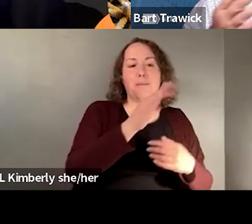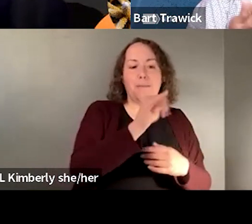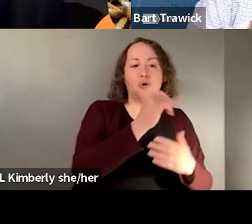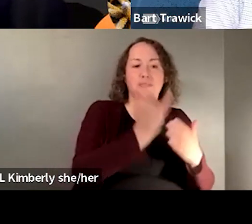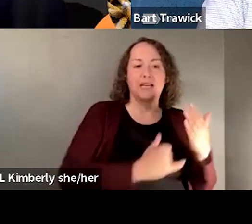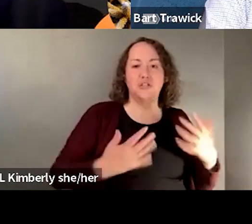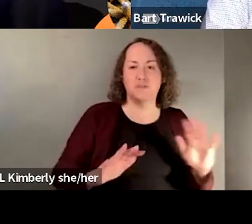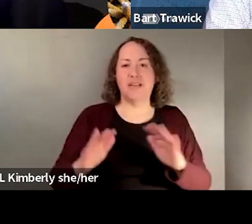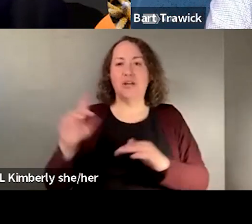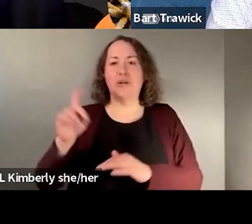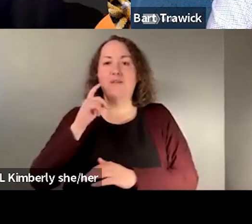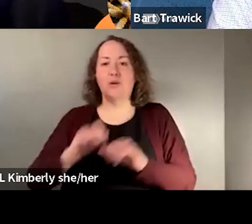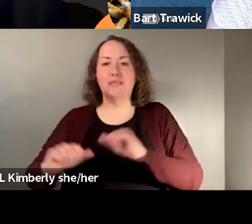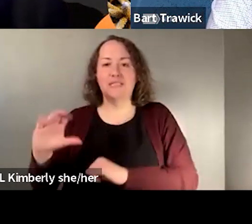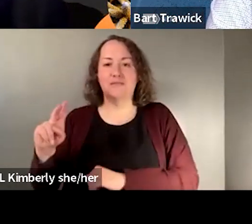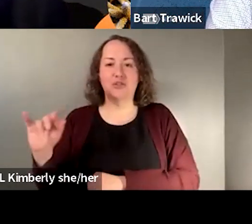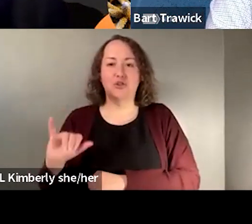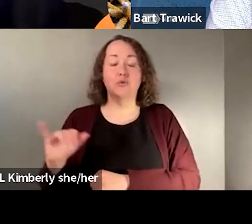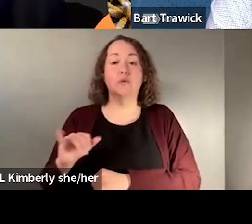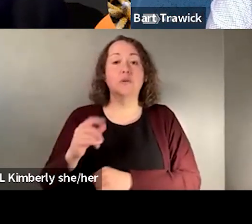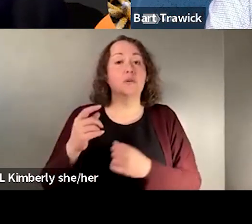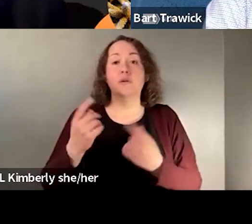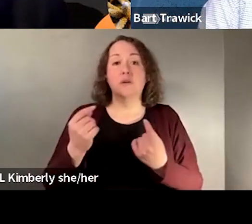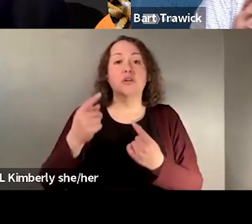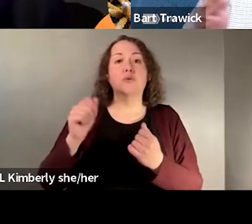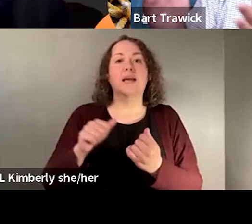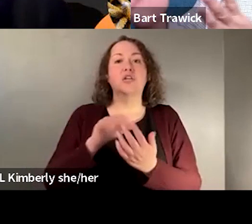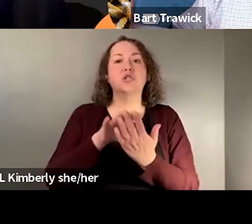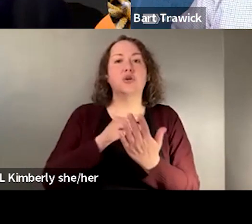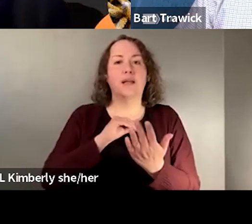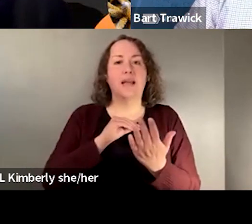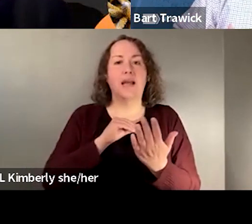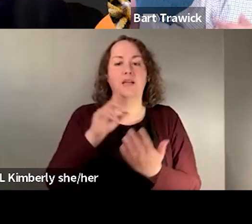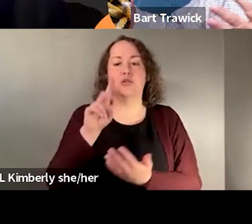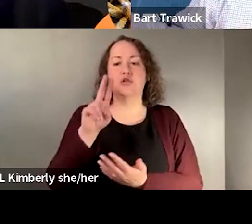you can duplicate your NSF biosketch and put it into the NIH format.